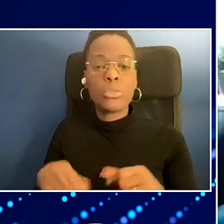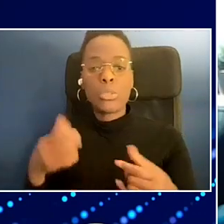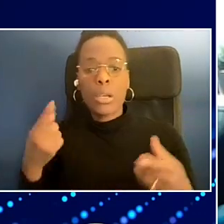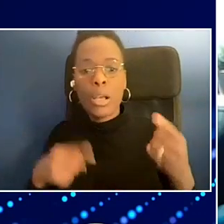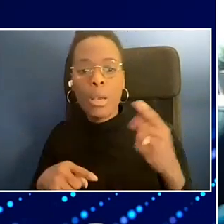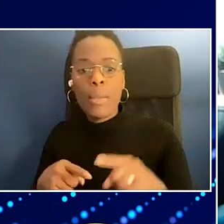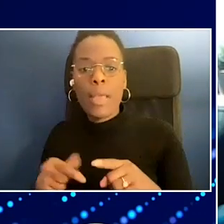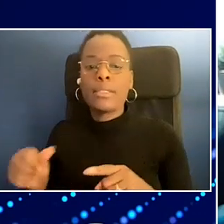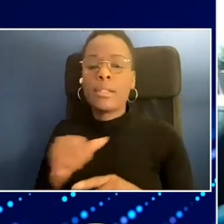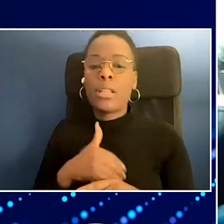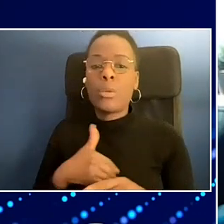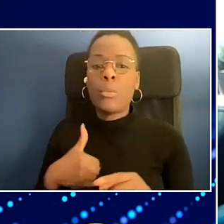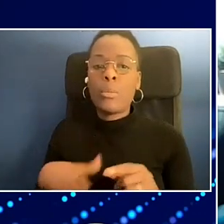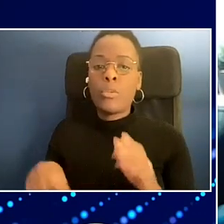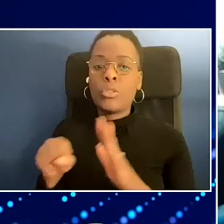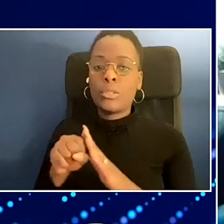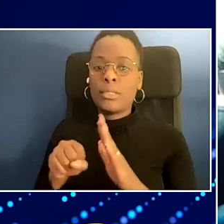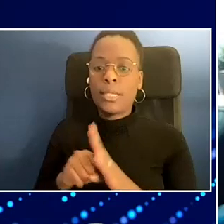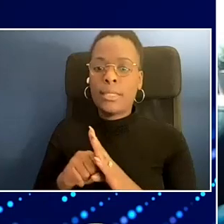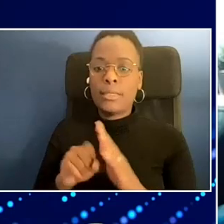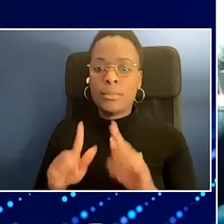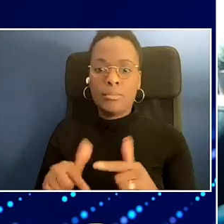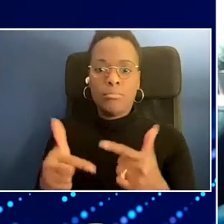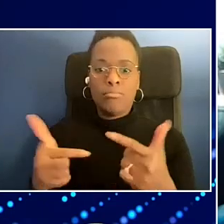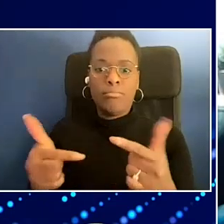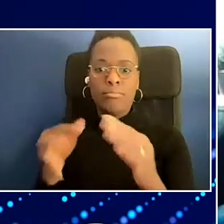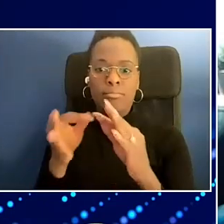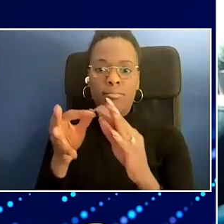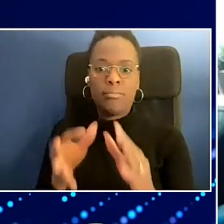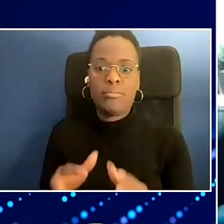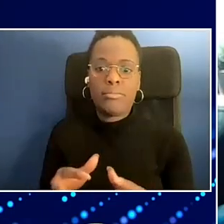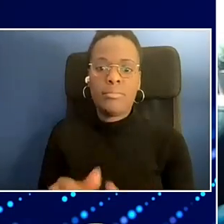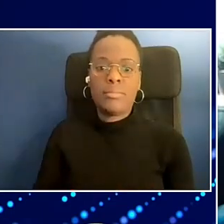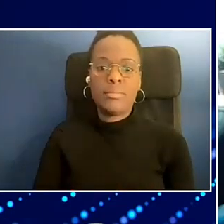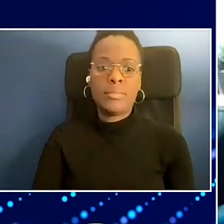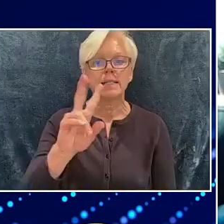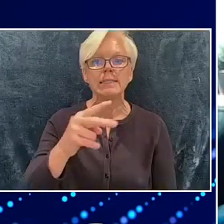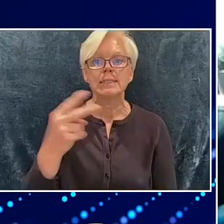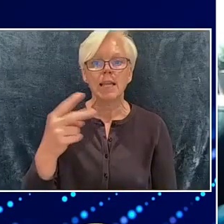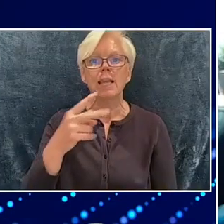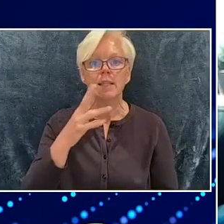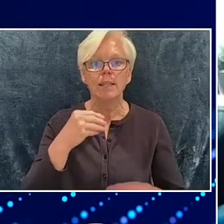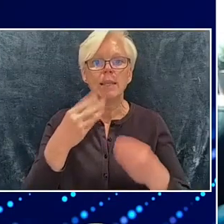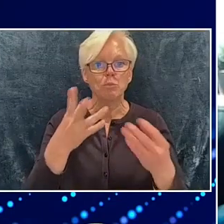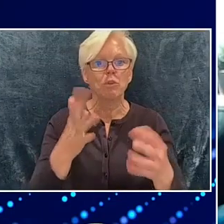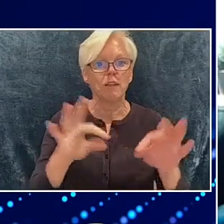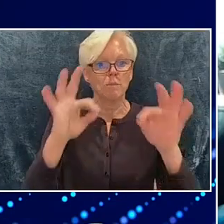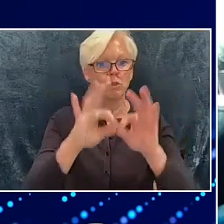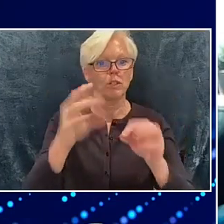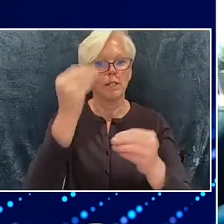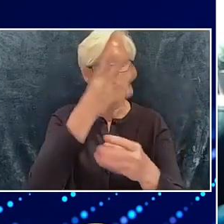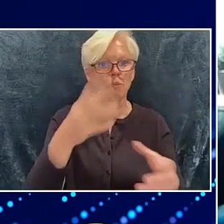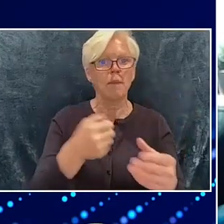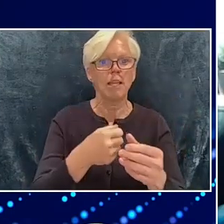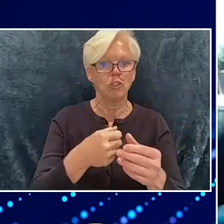Secondly, the NC-SARA State Authorization Guide provides pertinent information supplied by each member state territory